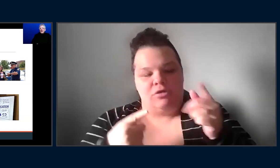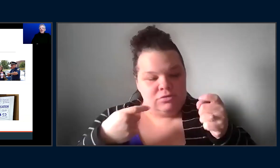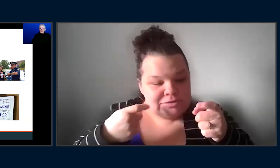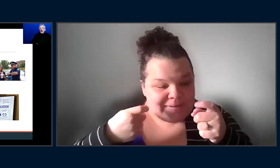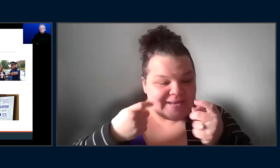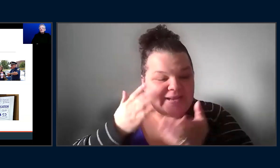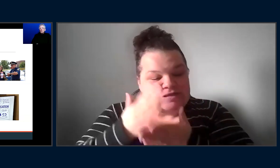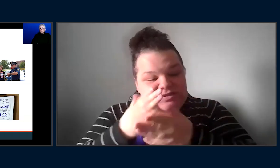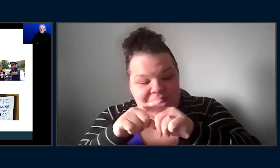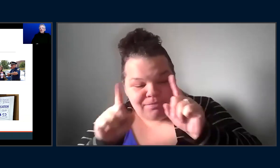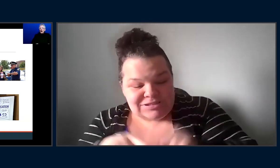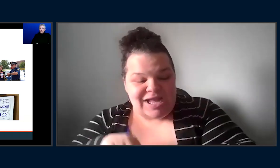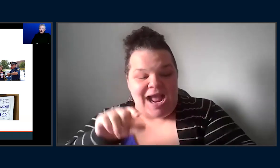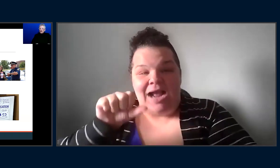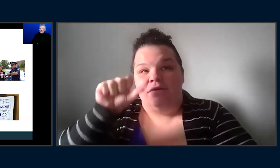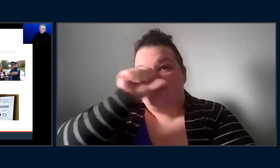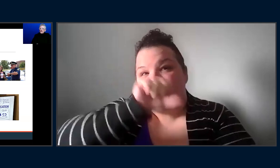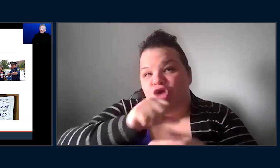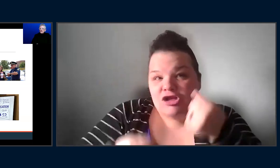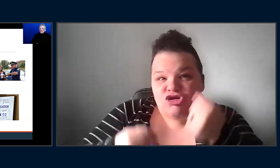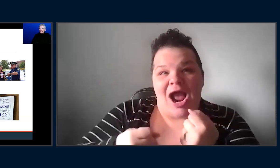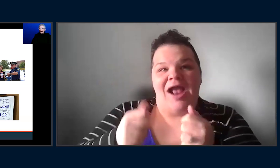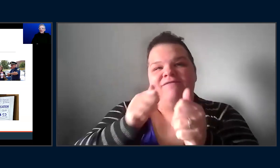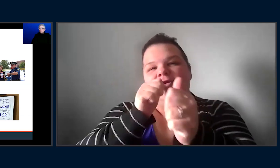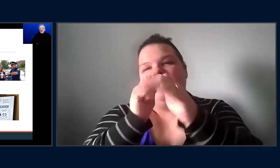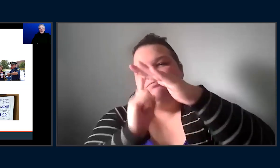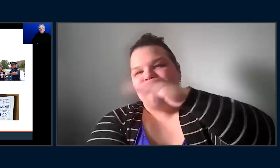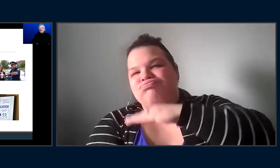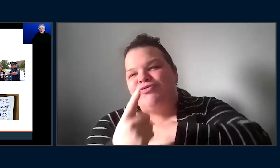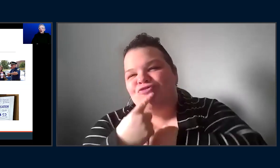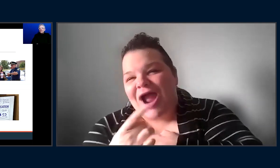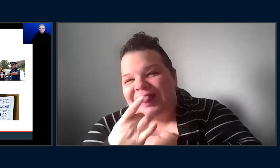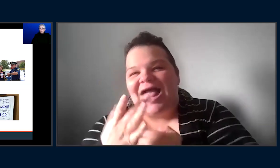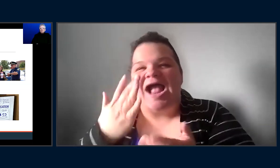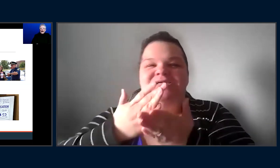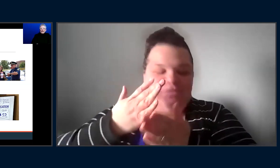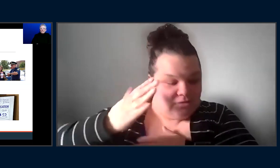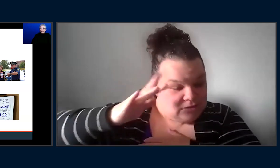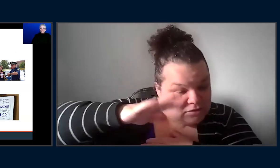your driver's insurance, and so, the officer could point to these things on the card.